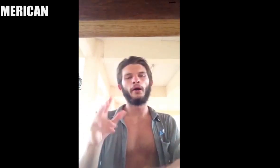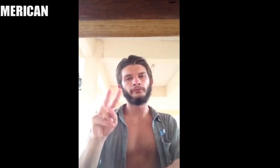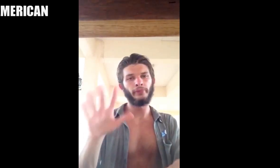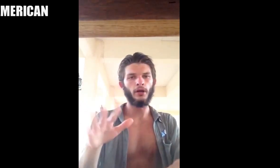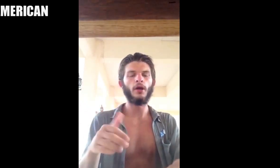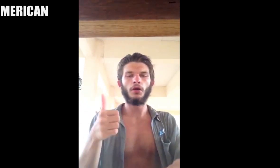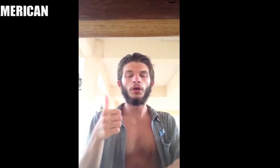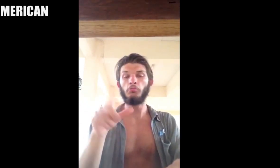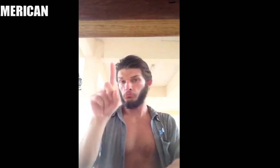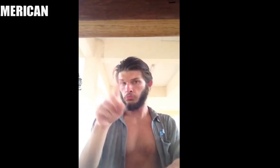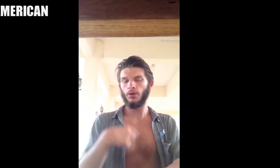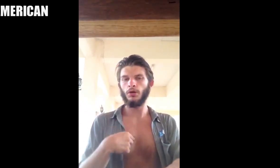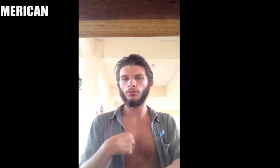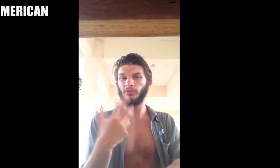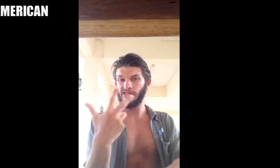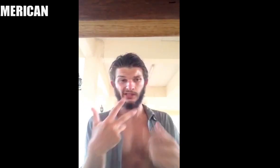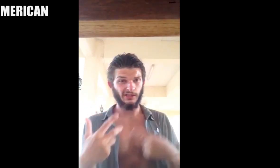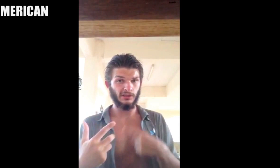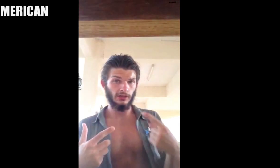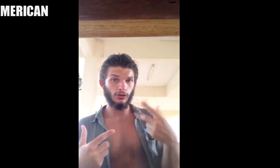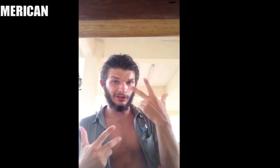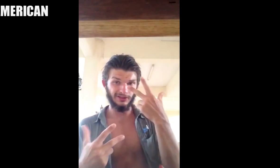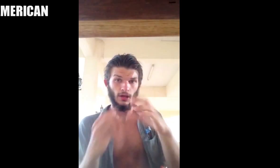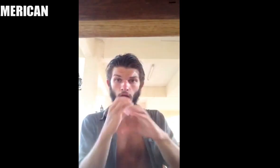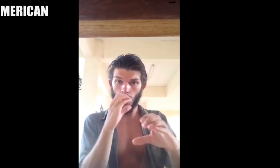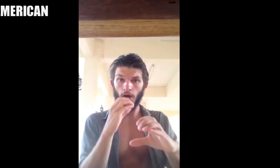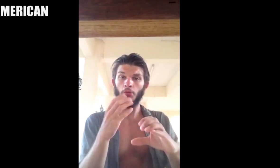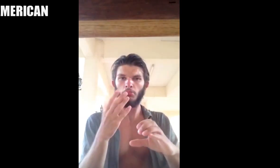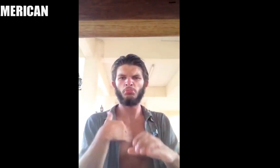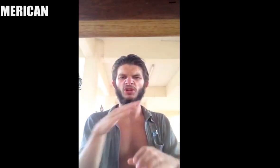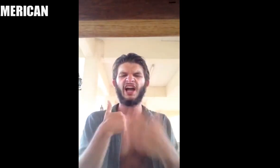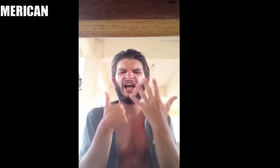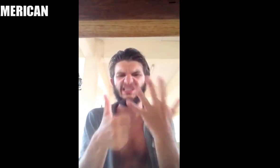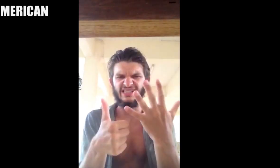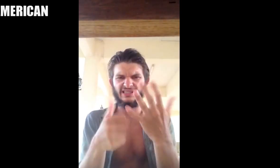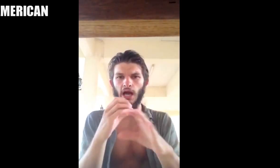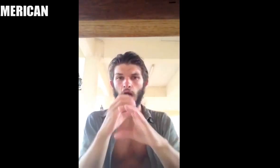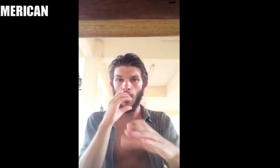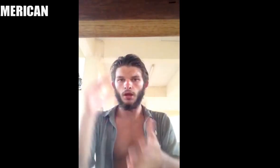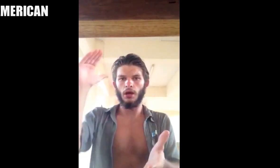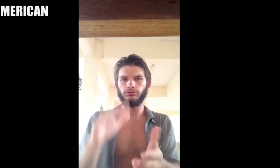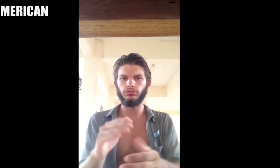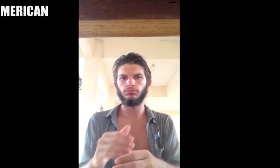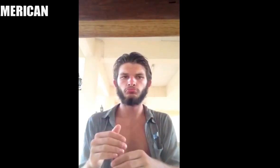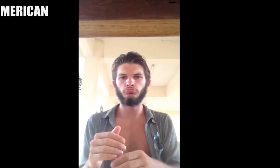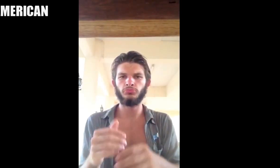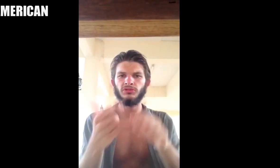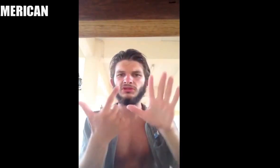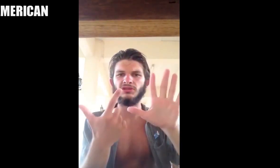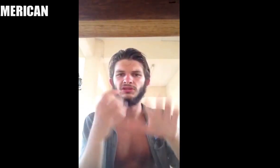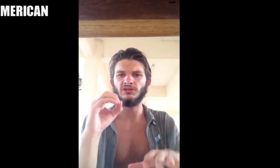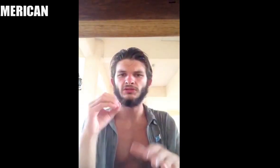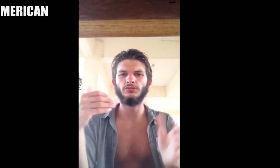They obliged and went down to 25 thousand. I also made a deal to get six loaves of bread for the three of us for 70 thousand.